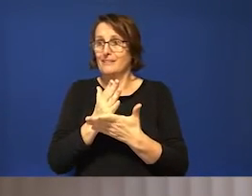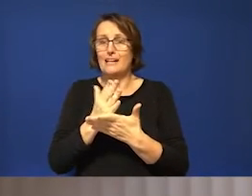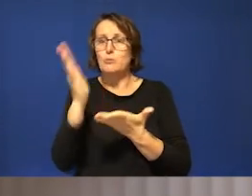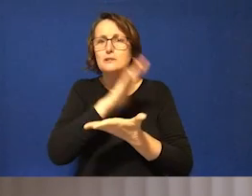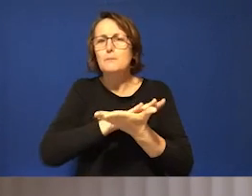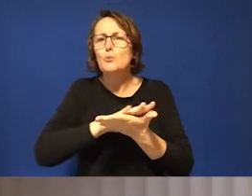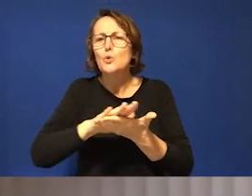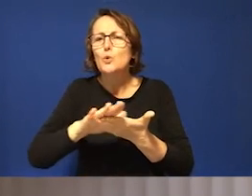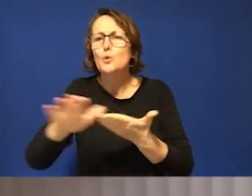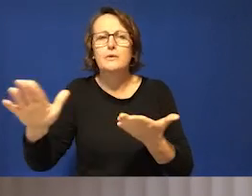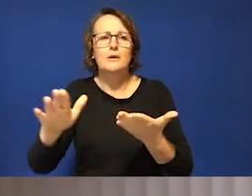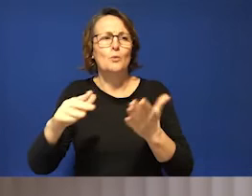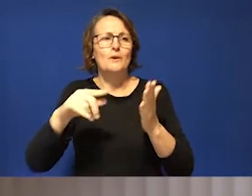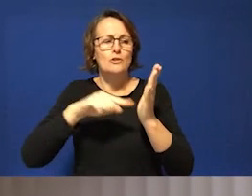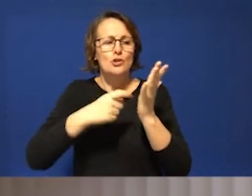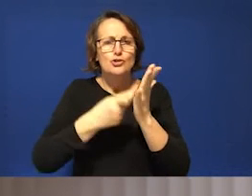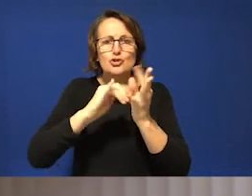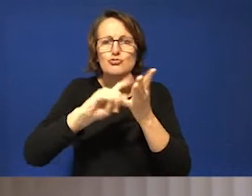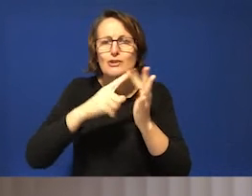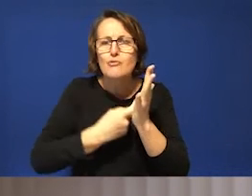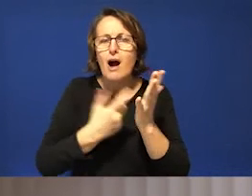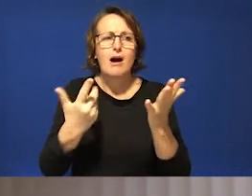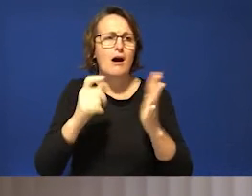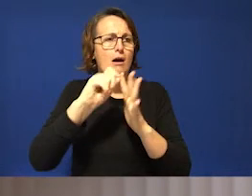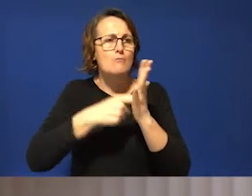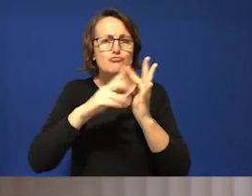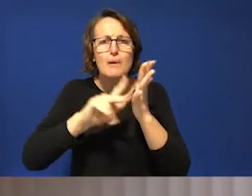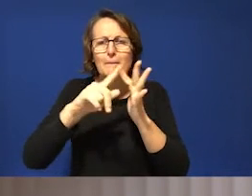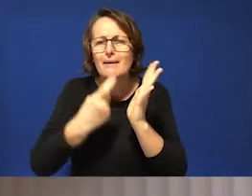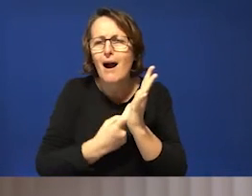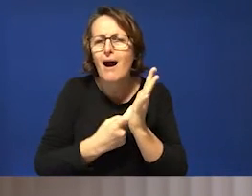almost with presiding officers, treasures and premiers.